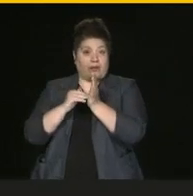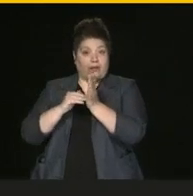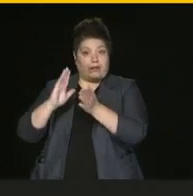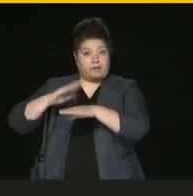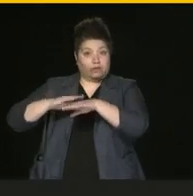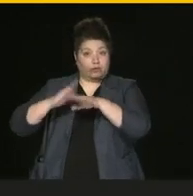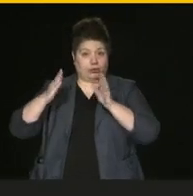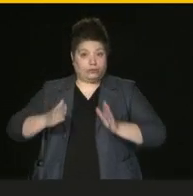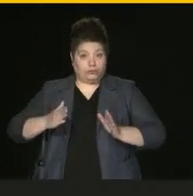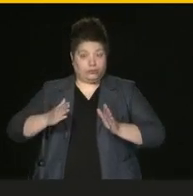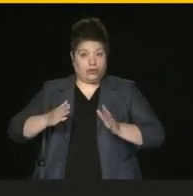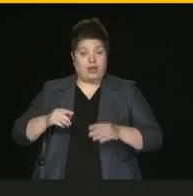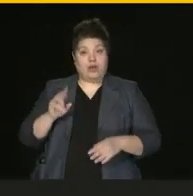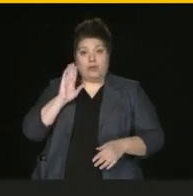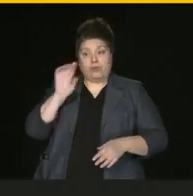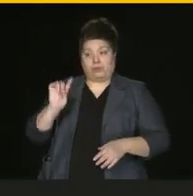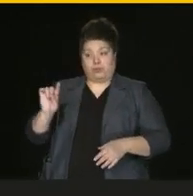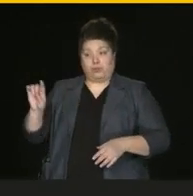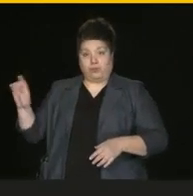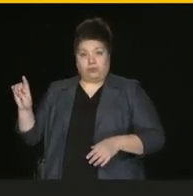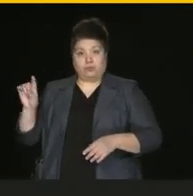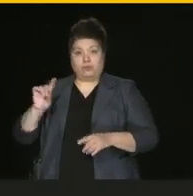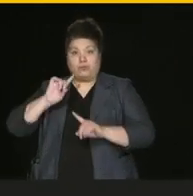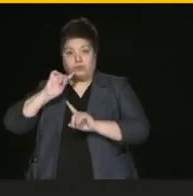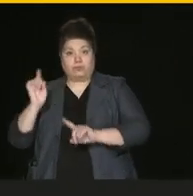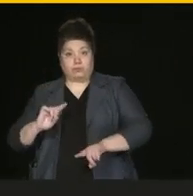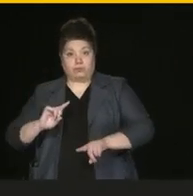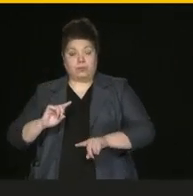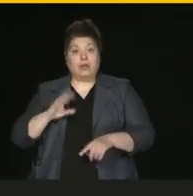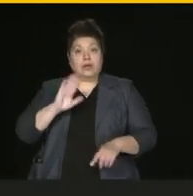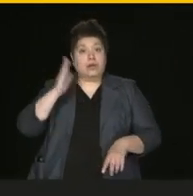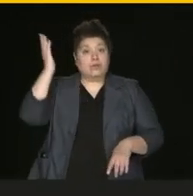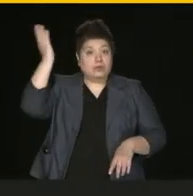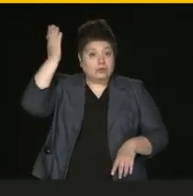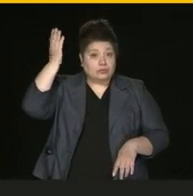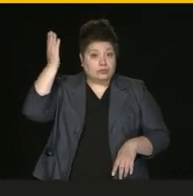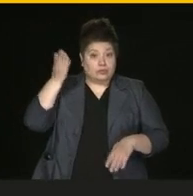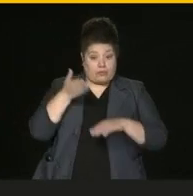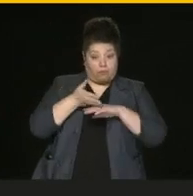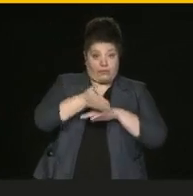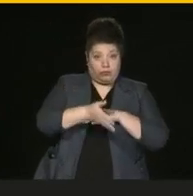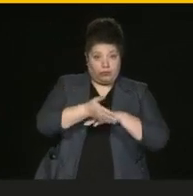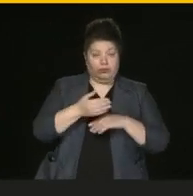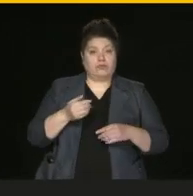MEDICAL ADVISER. FOLLOWING THE PRESENTATION,